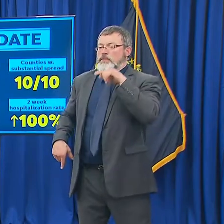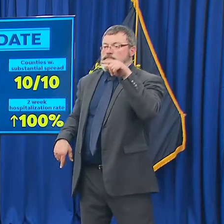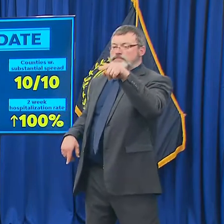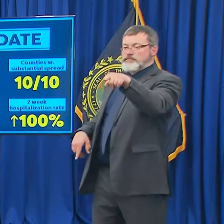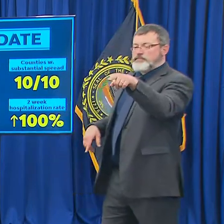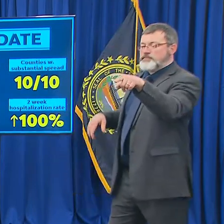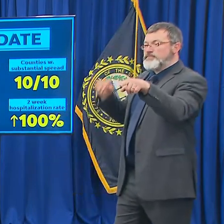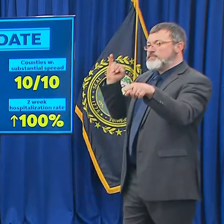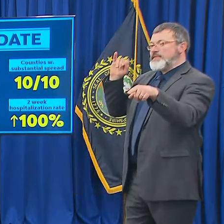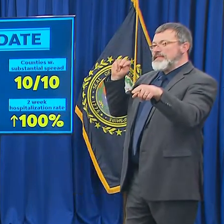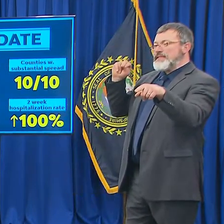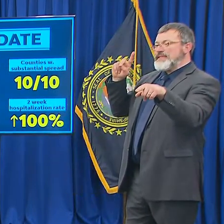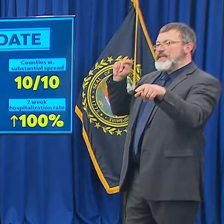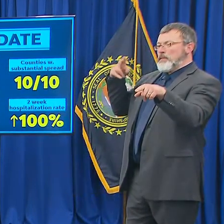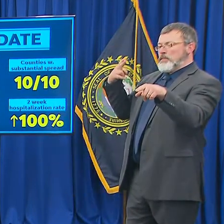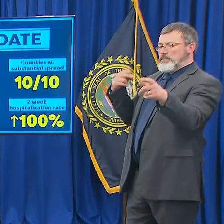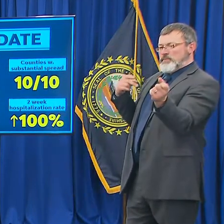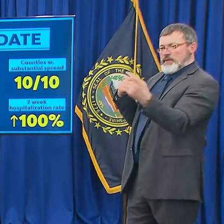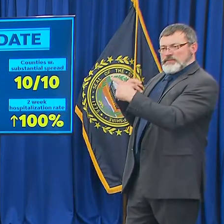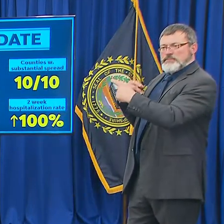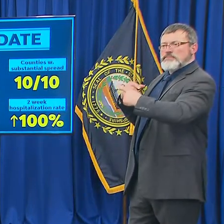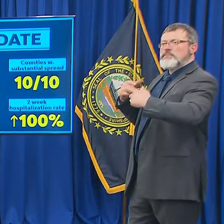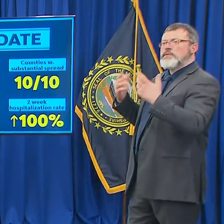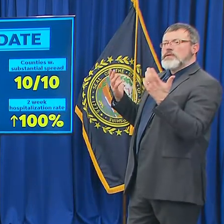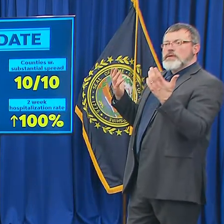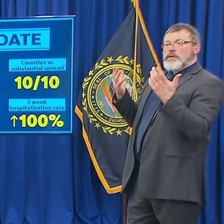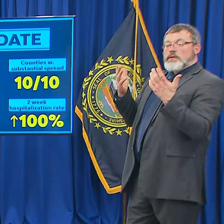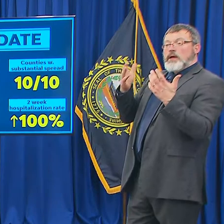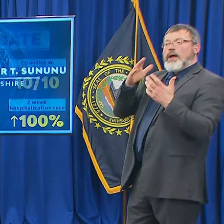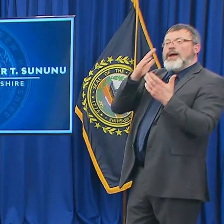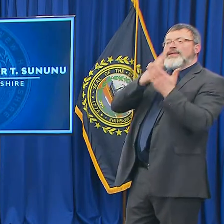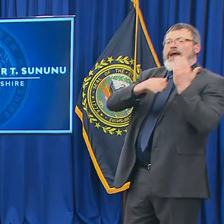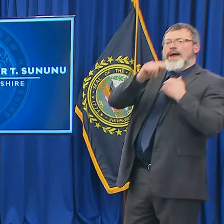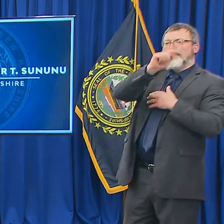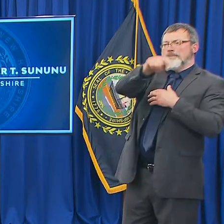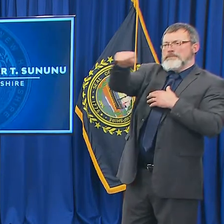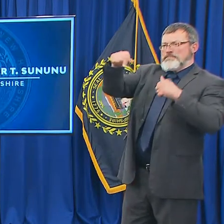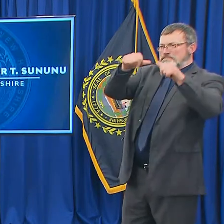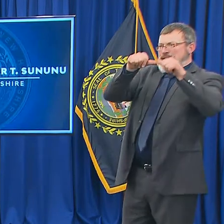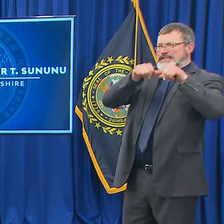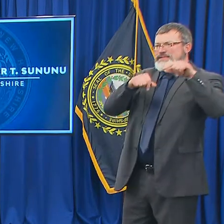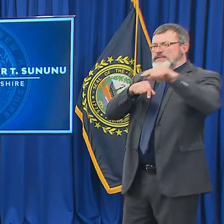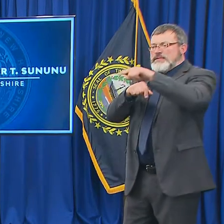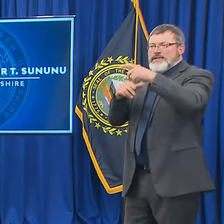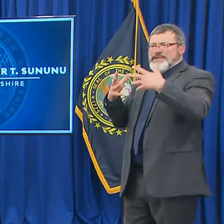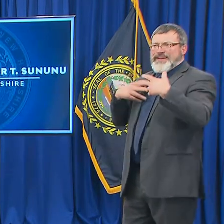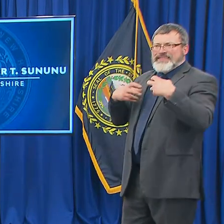know let's just call it a store is actually a very good example. They were looking for this mass mandate because what happens